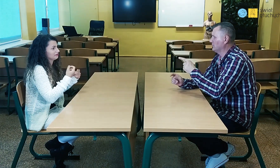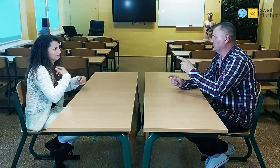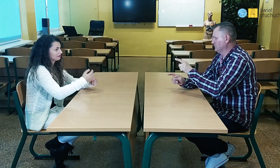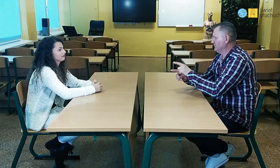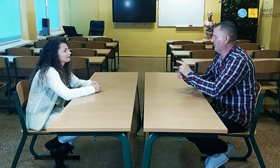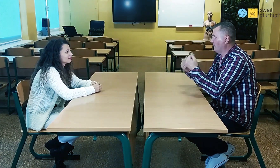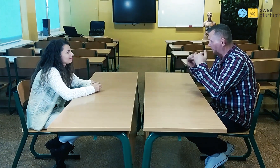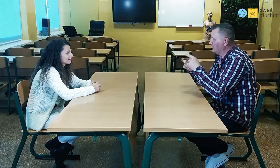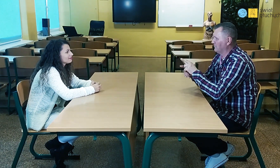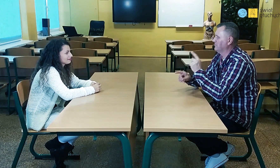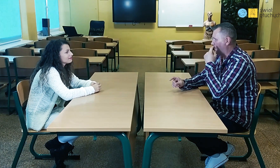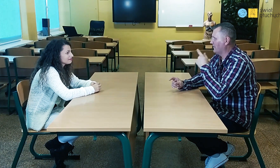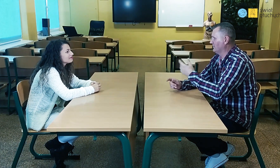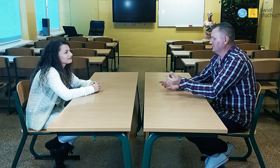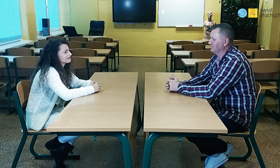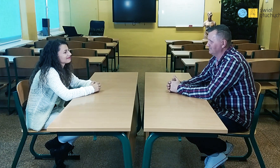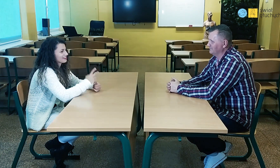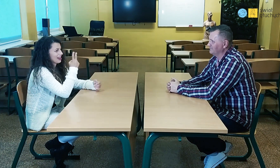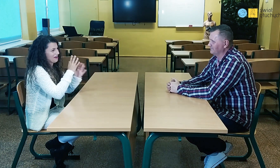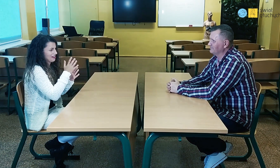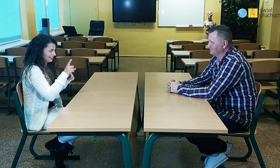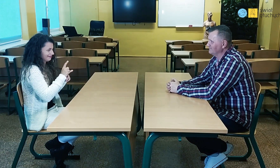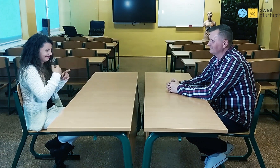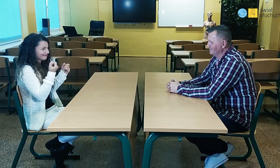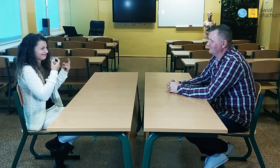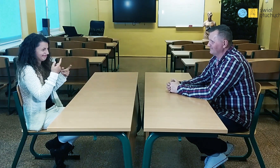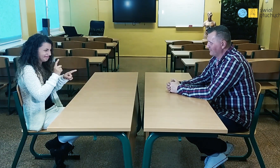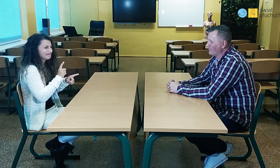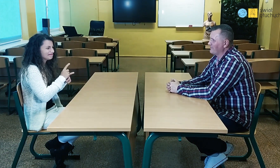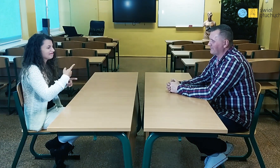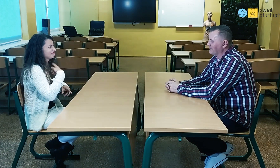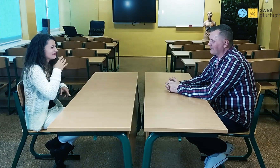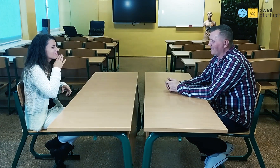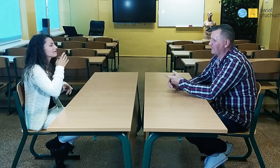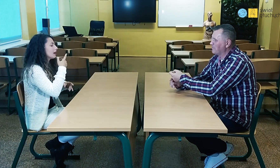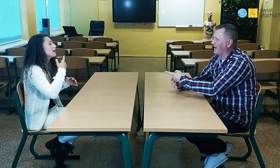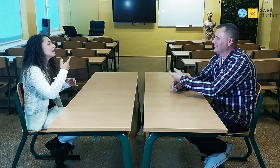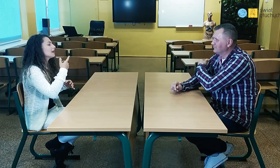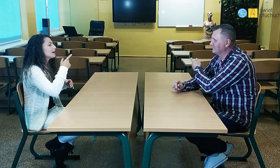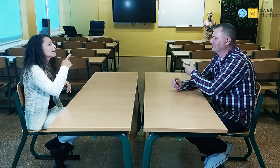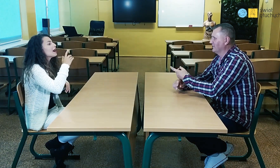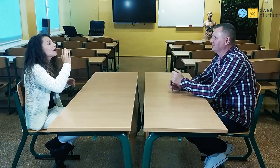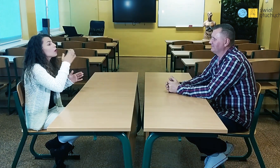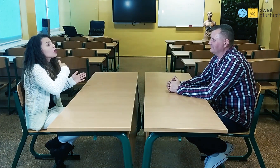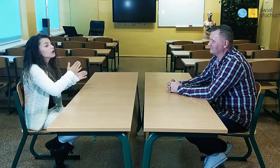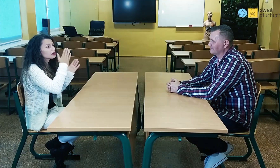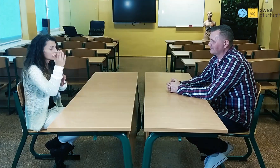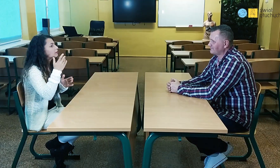Us too. It turns out we had similar games.